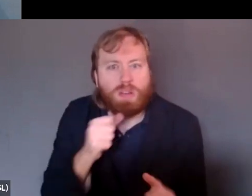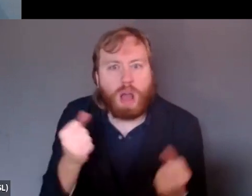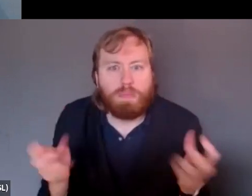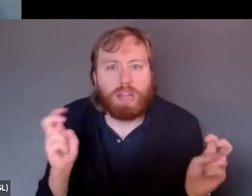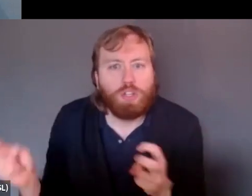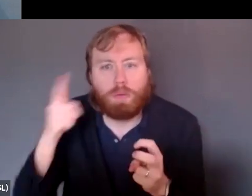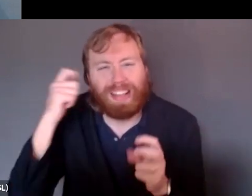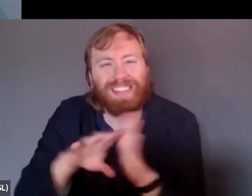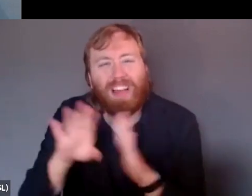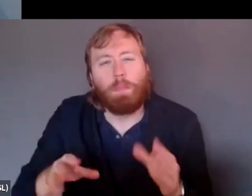as they go.